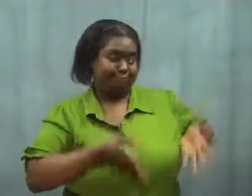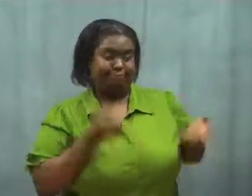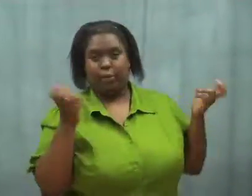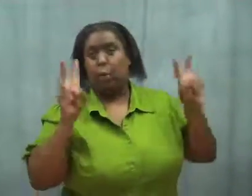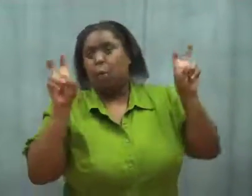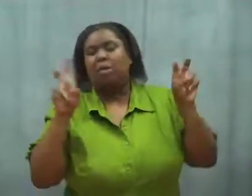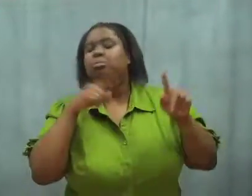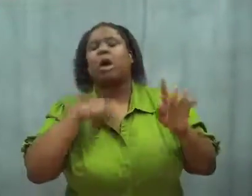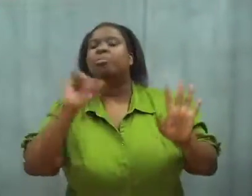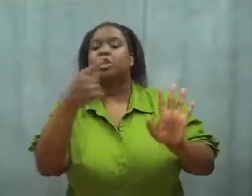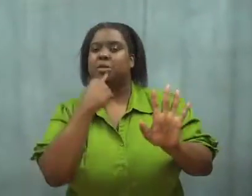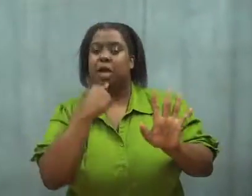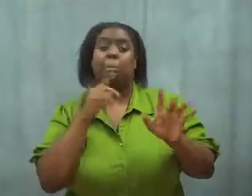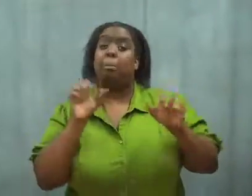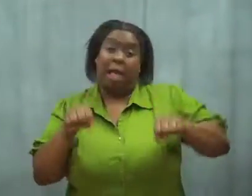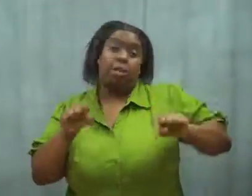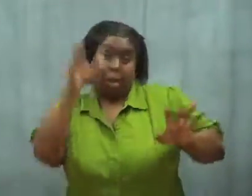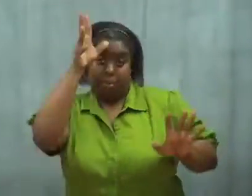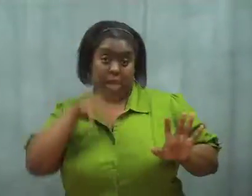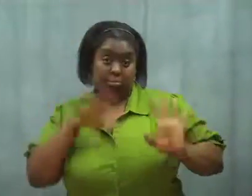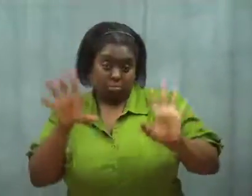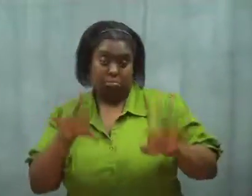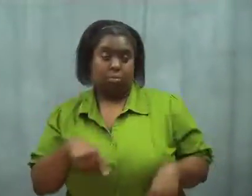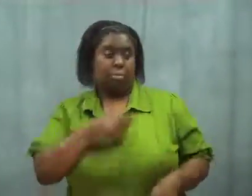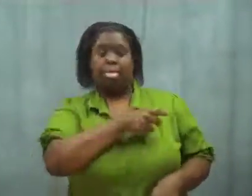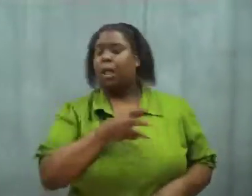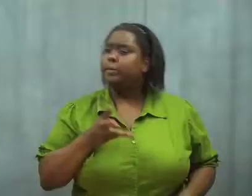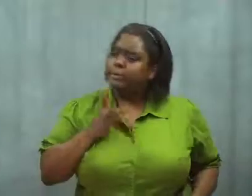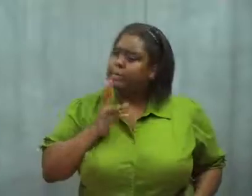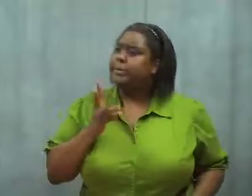I'll just say possibly a man.